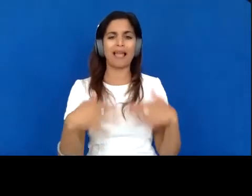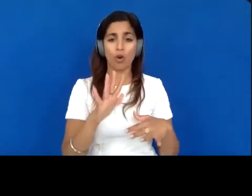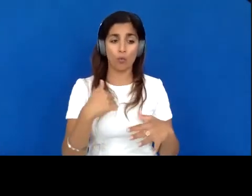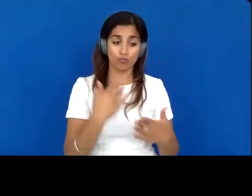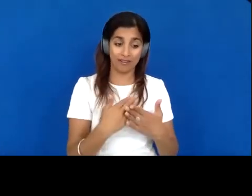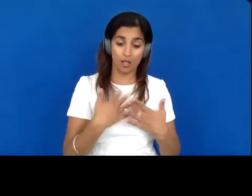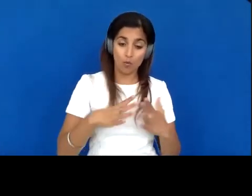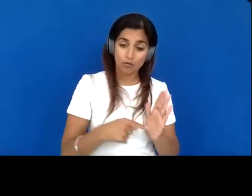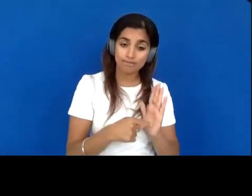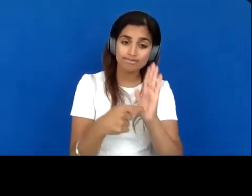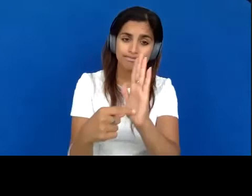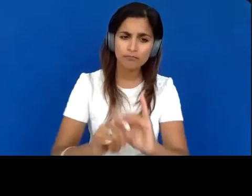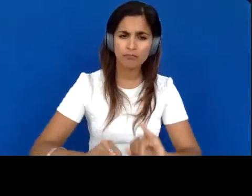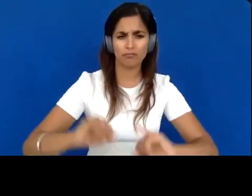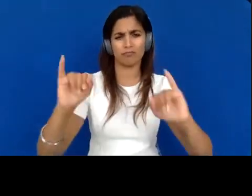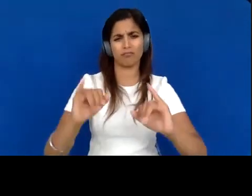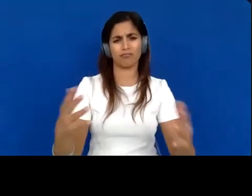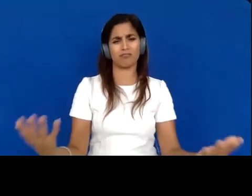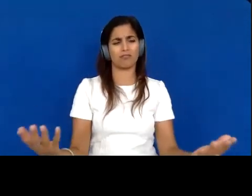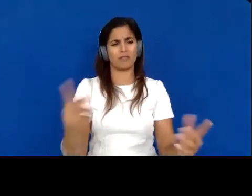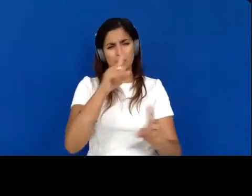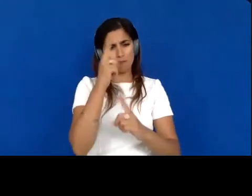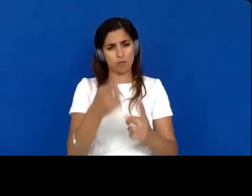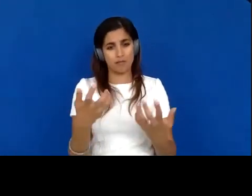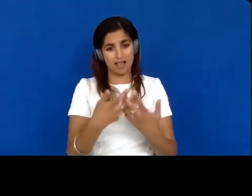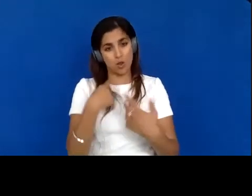impossible to imagine life or disability and I want to foreground the importance